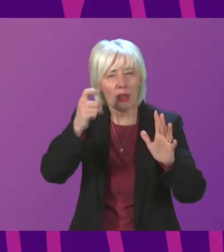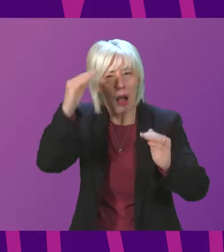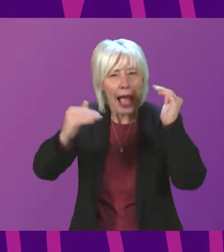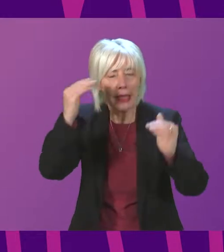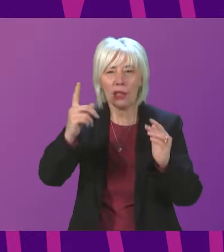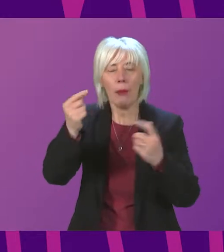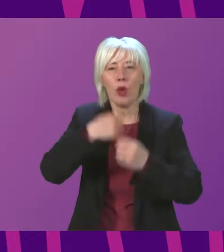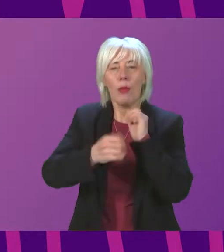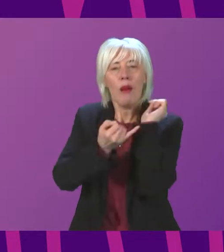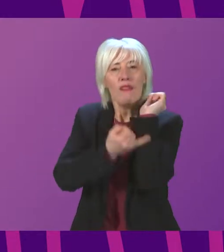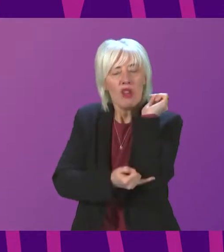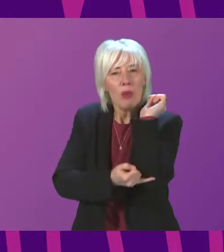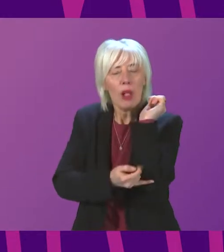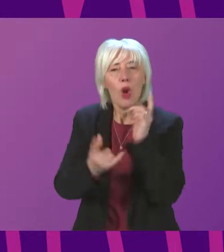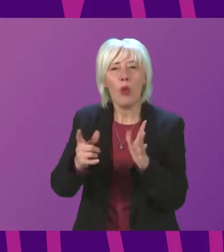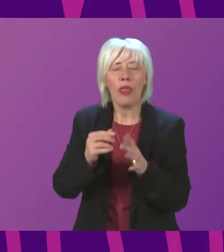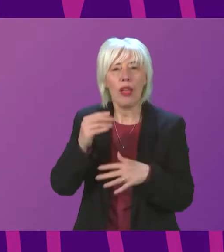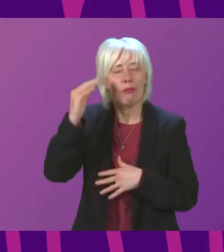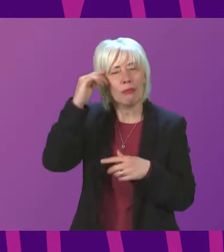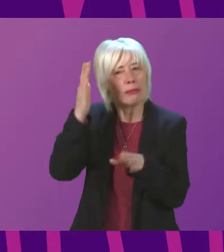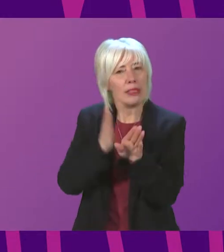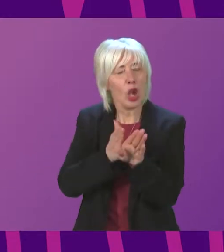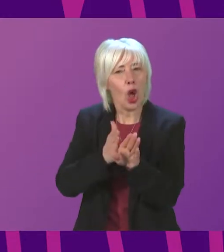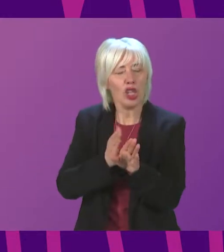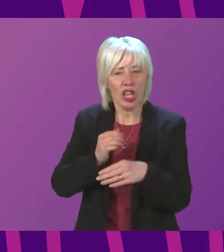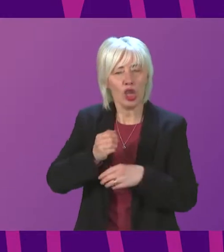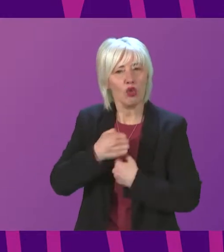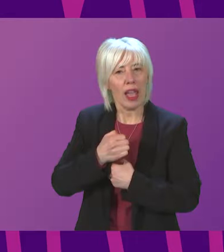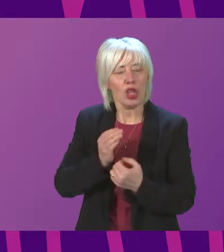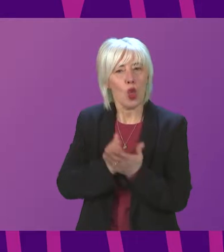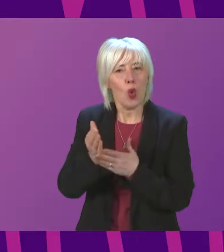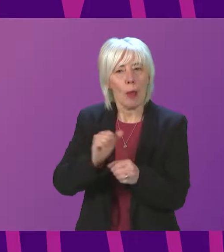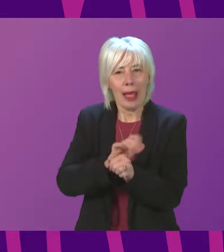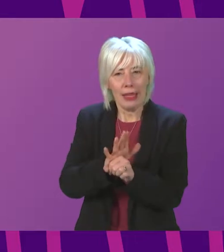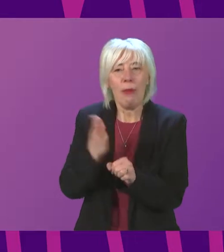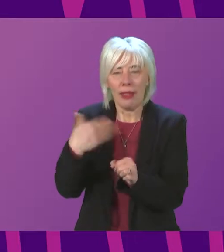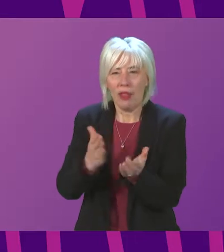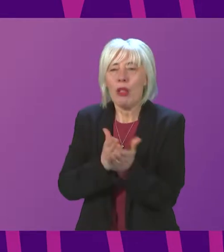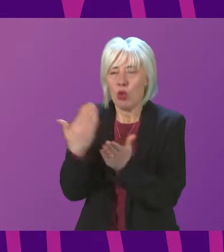to the effects of the psychological stresses as a result of the pandemic that they have faced?